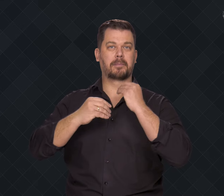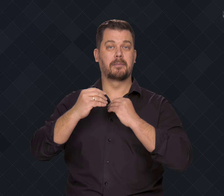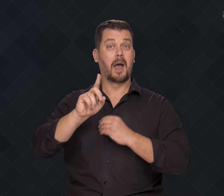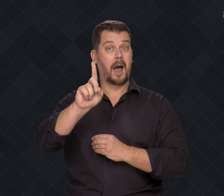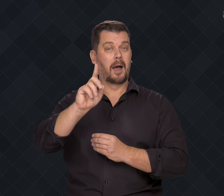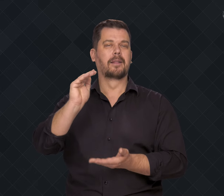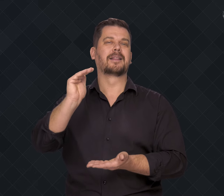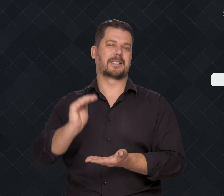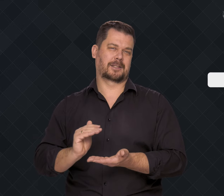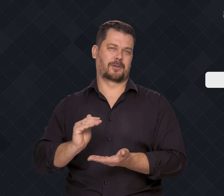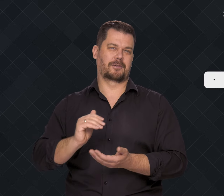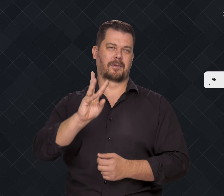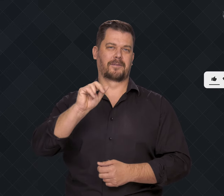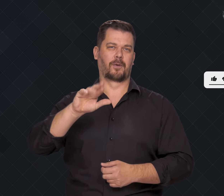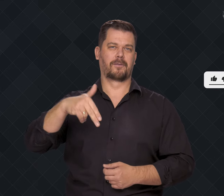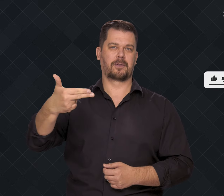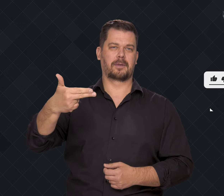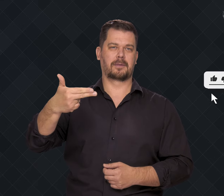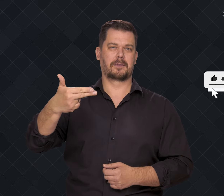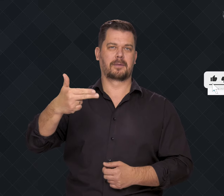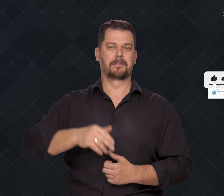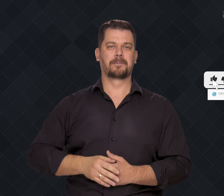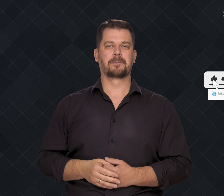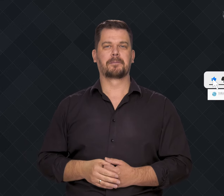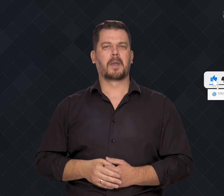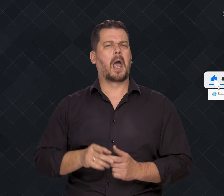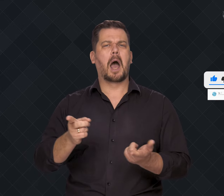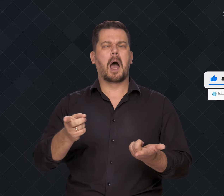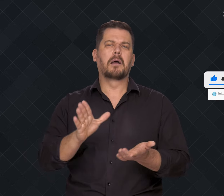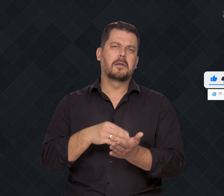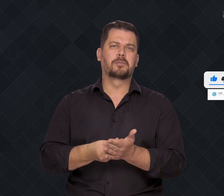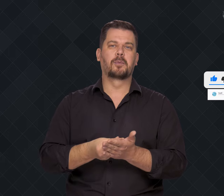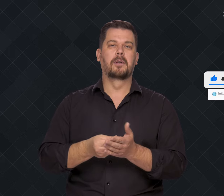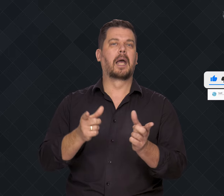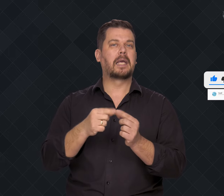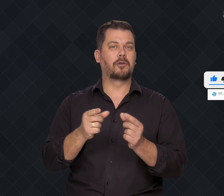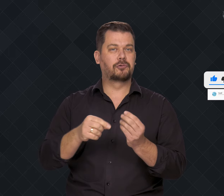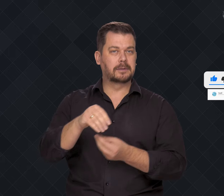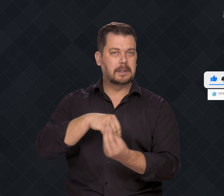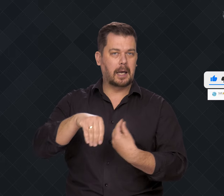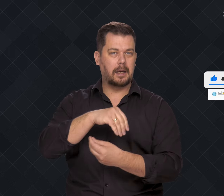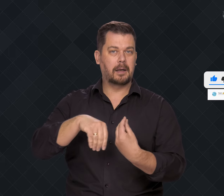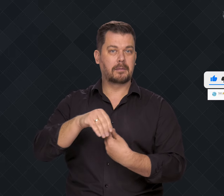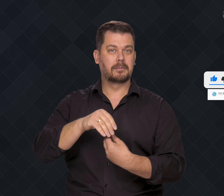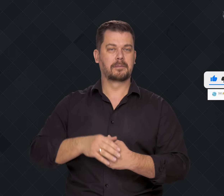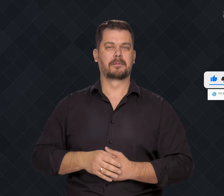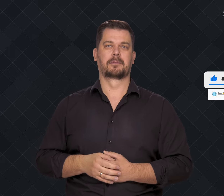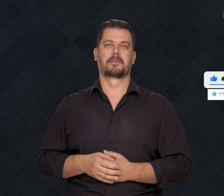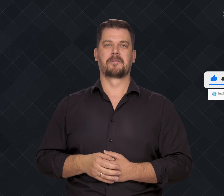But… of course, low-carb. Such breakfast could be, for example, scrambled eggs (of course, without bread).